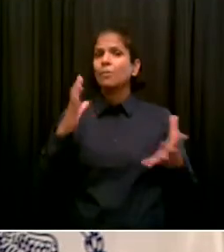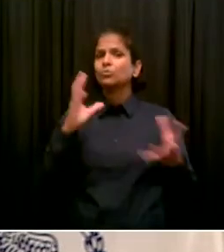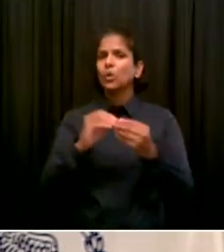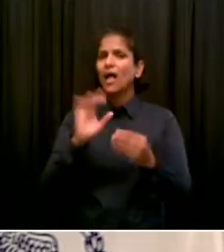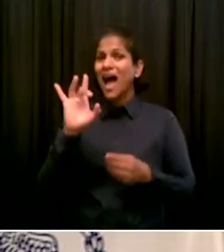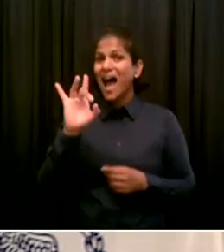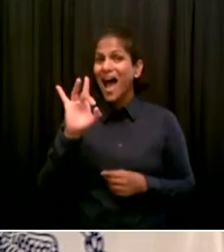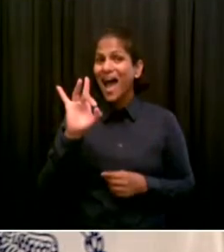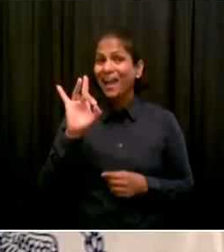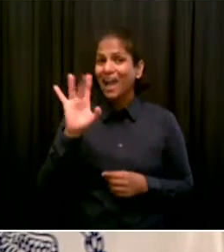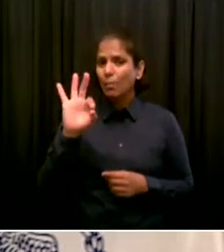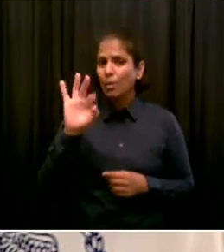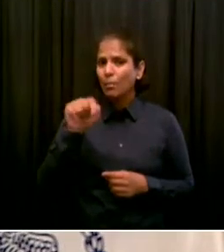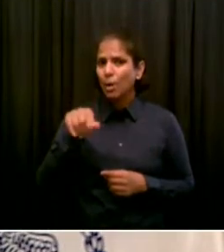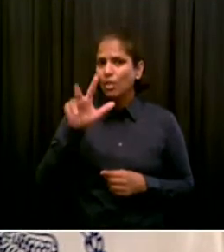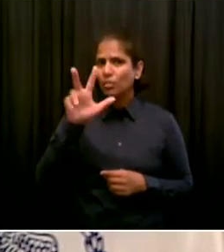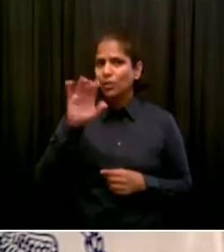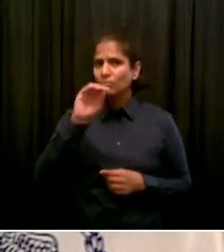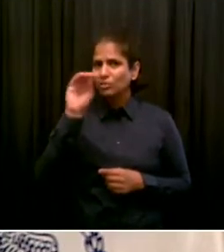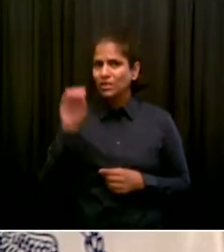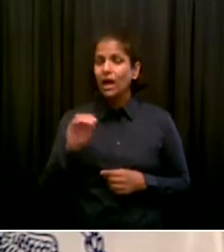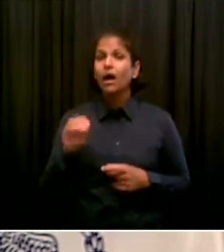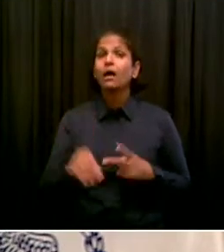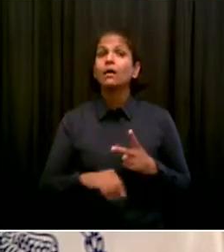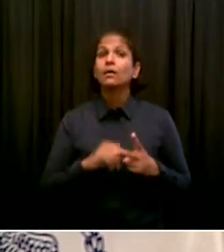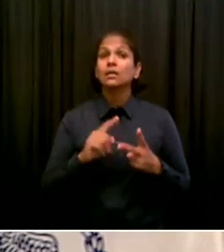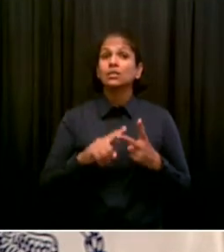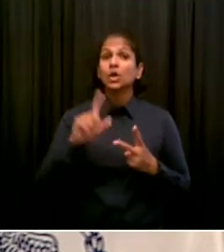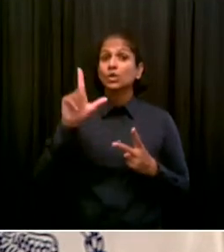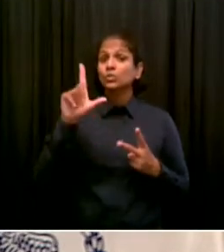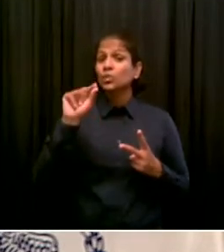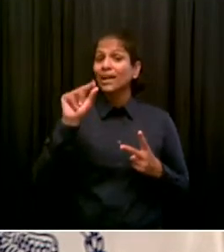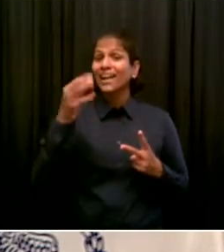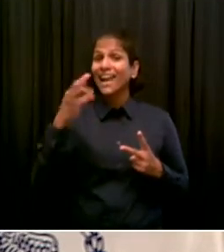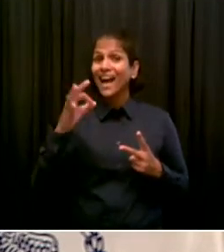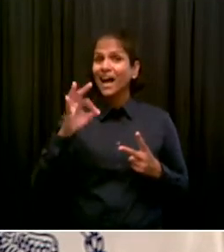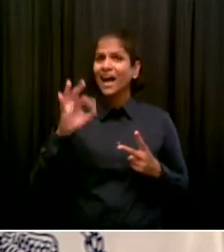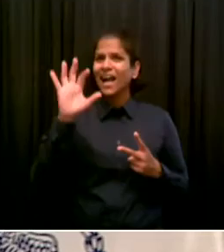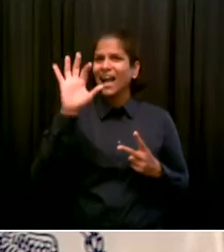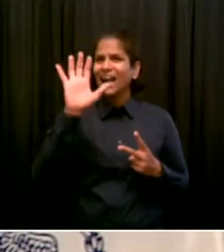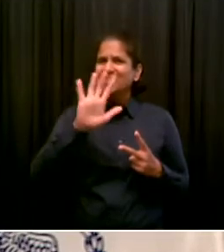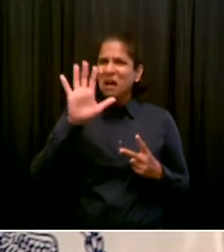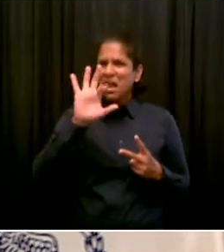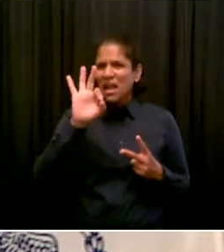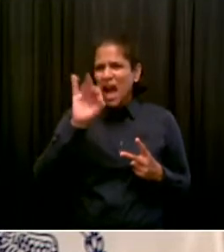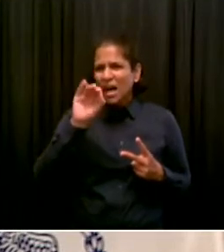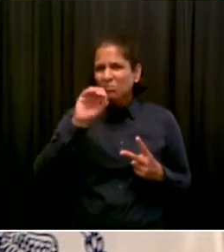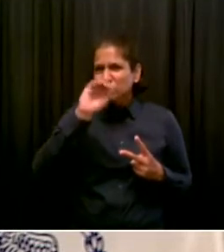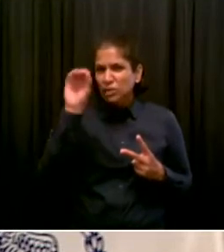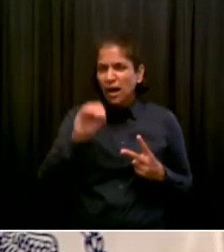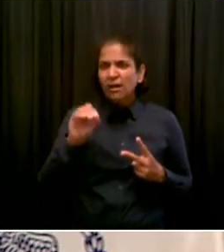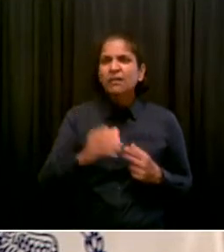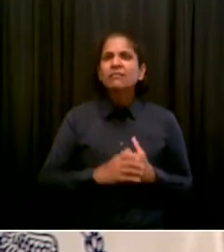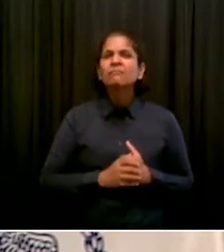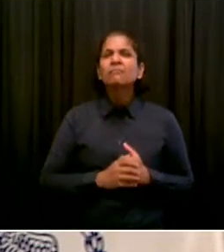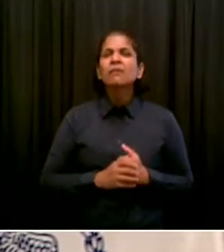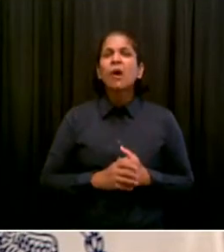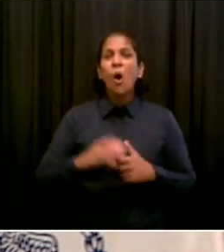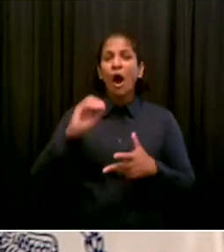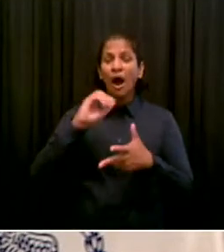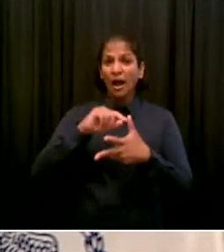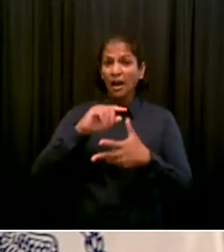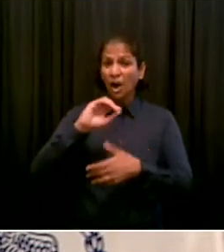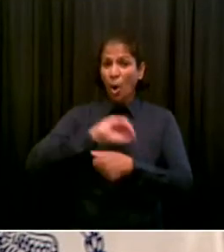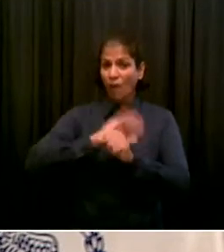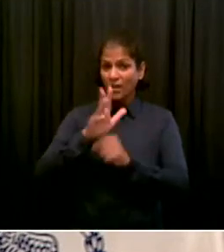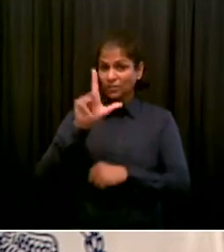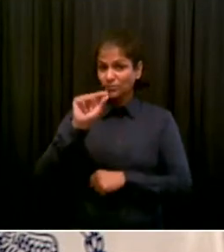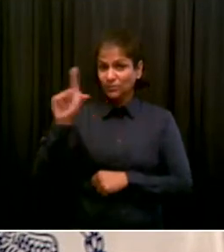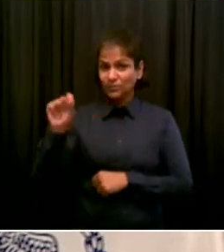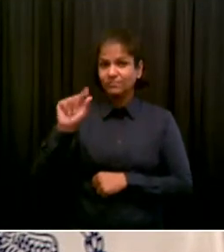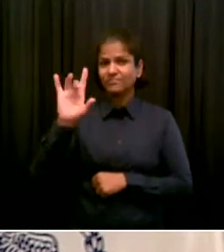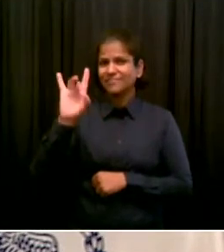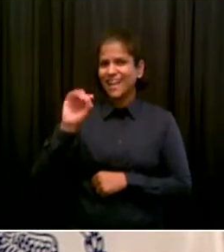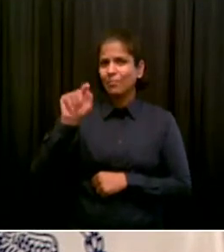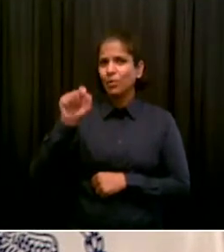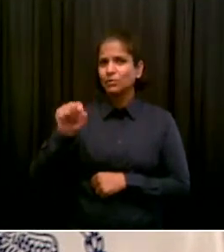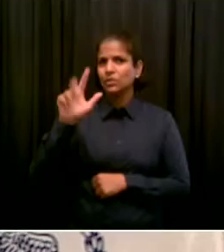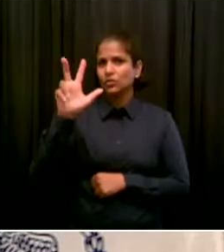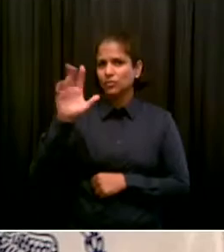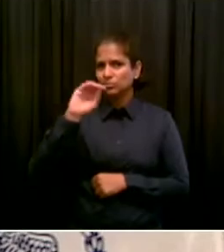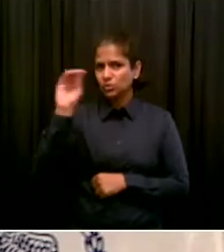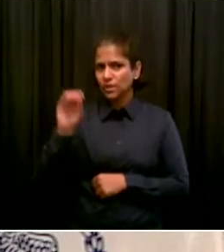2018 FIRST DAY OF SCOHOL, 89.5%.